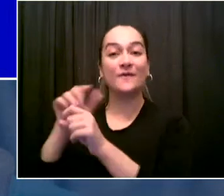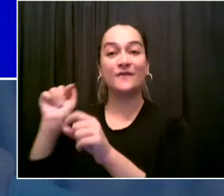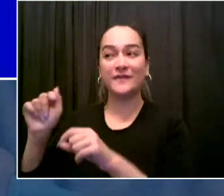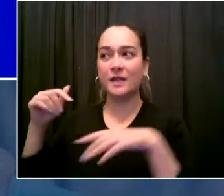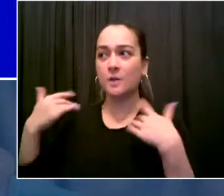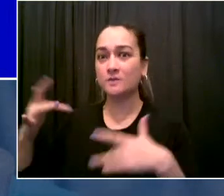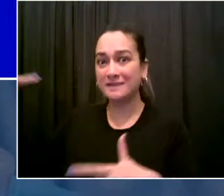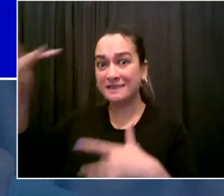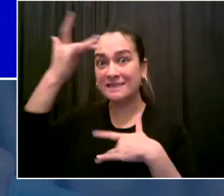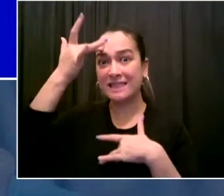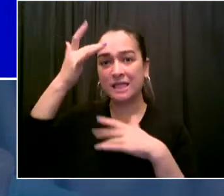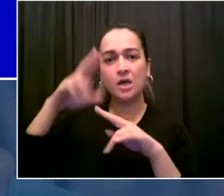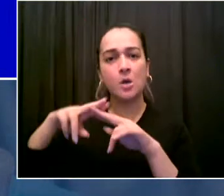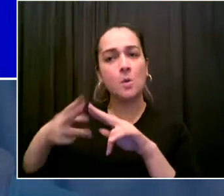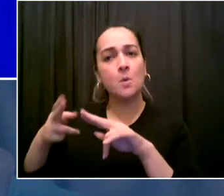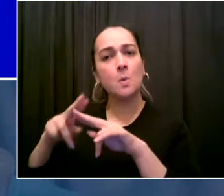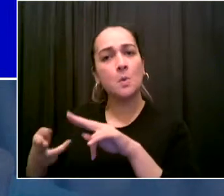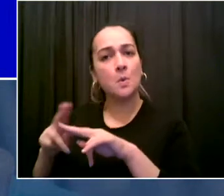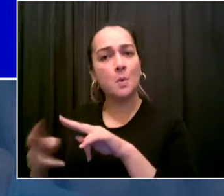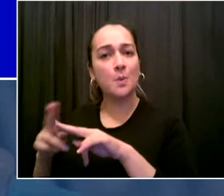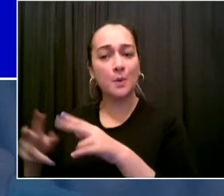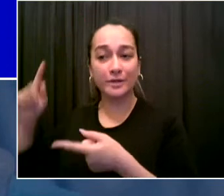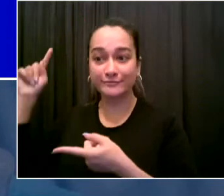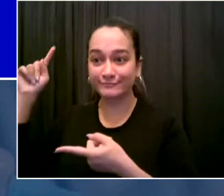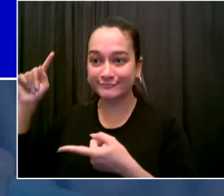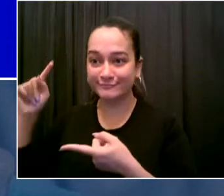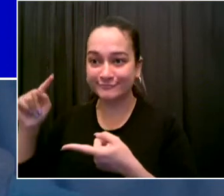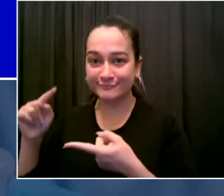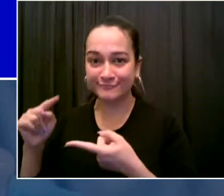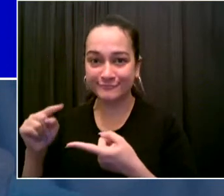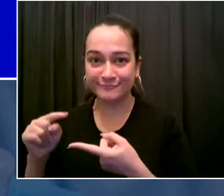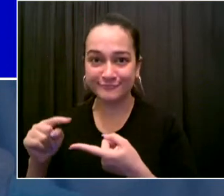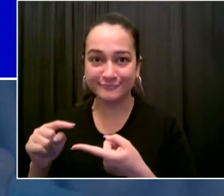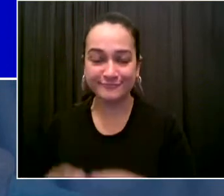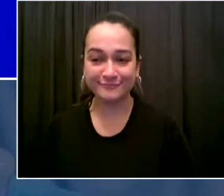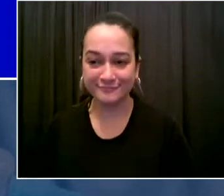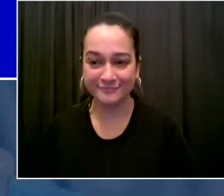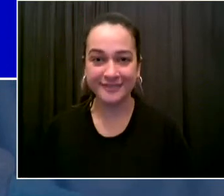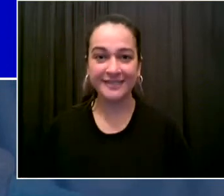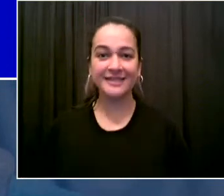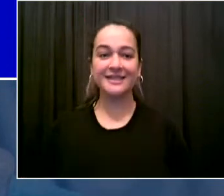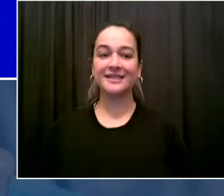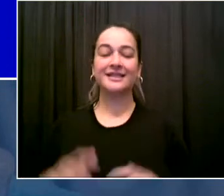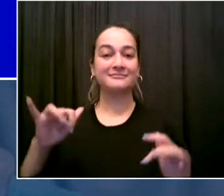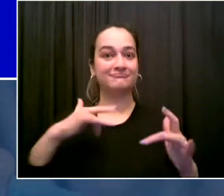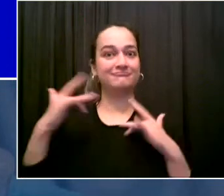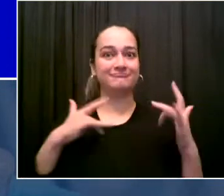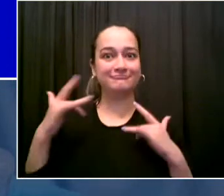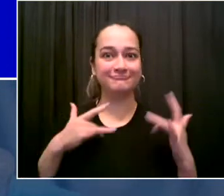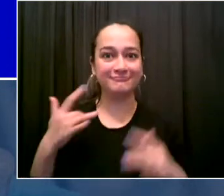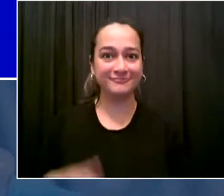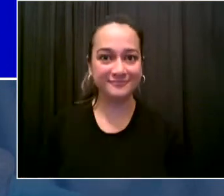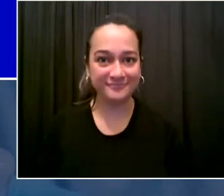KEEPS BEING REDUCED, WEE R GOING TO SEE IT